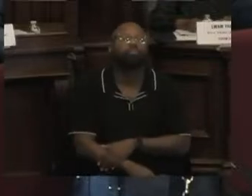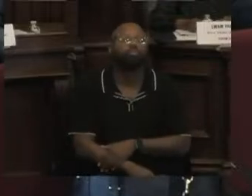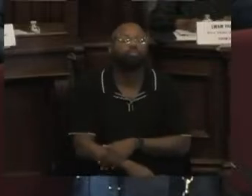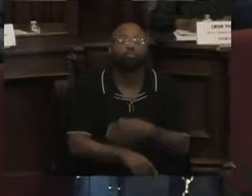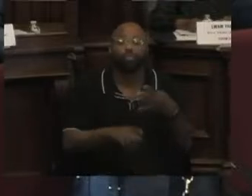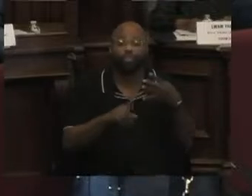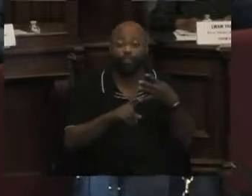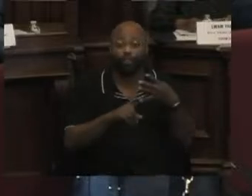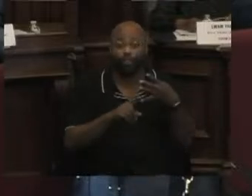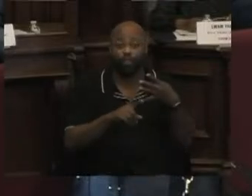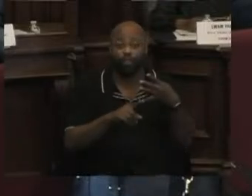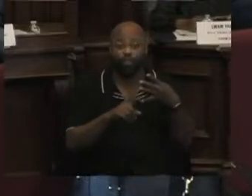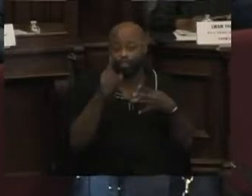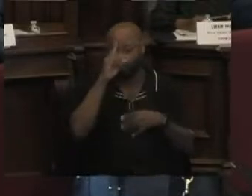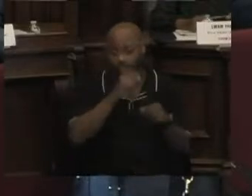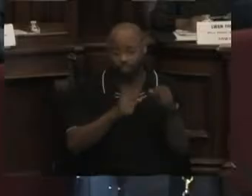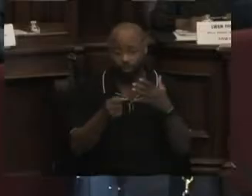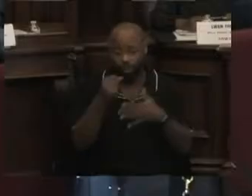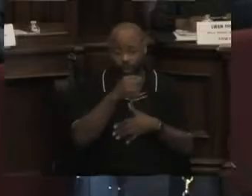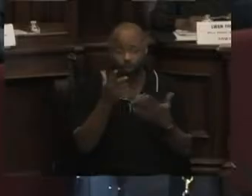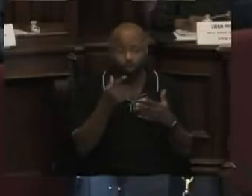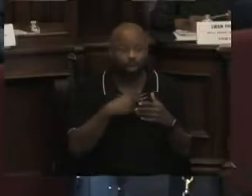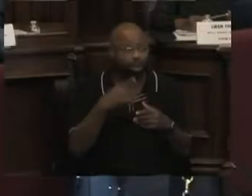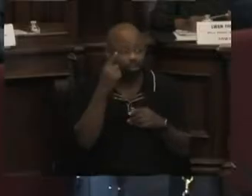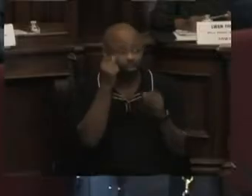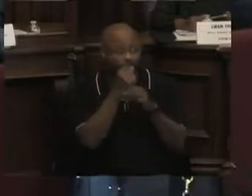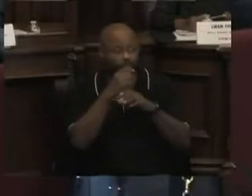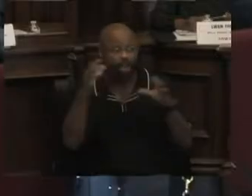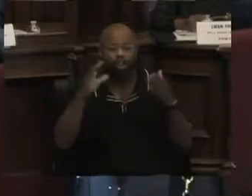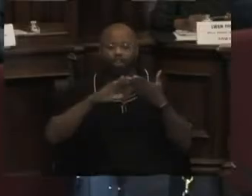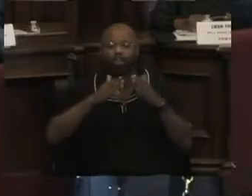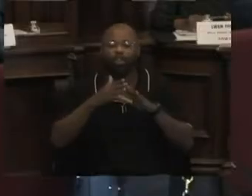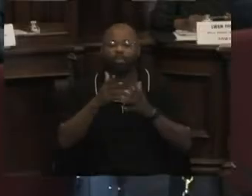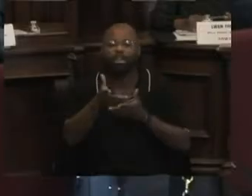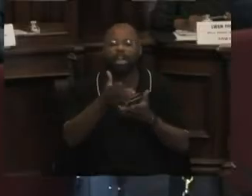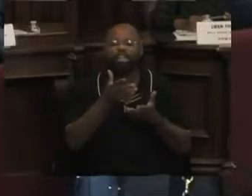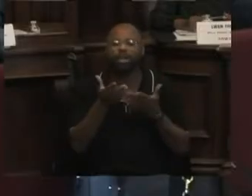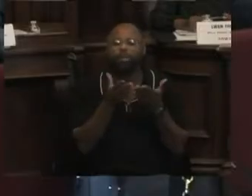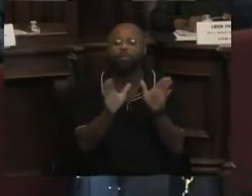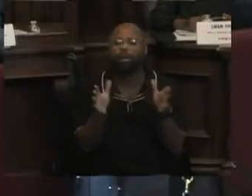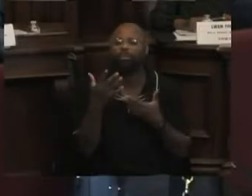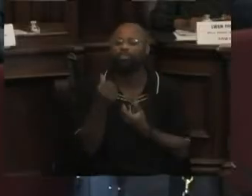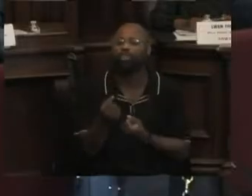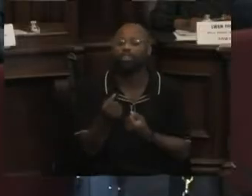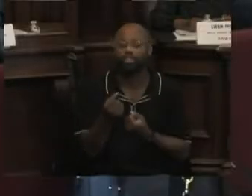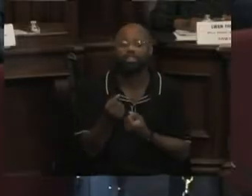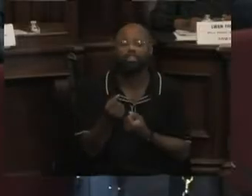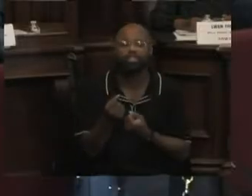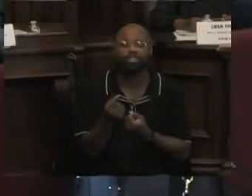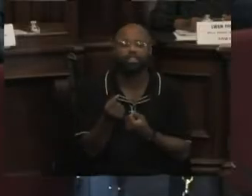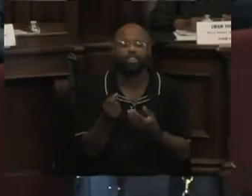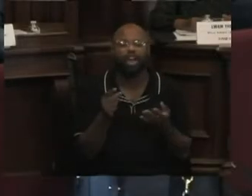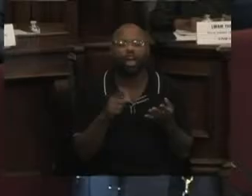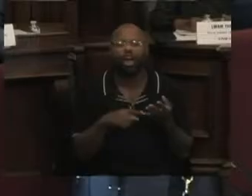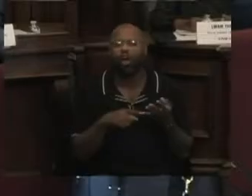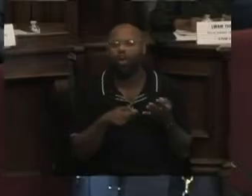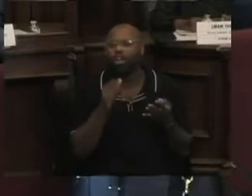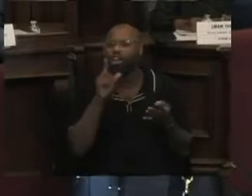and time and expertise and talent. And then the fourth strategic priority is to